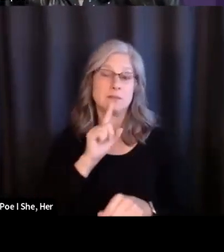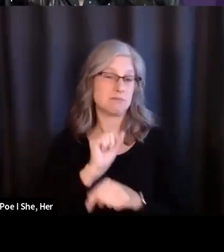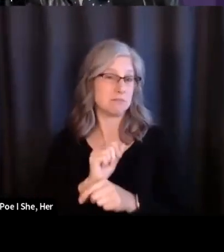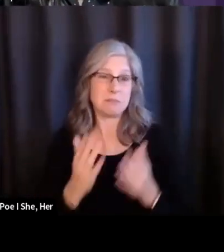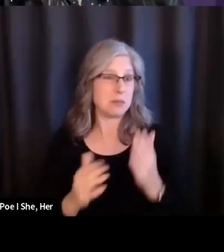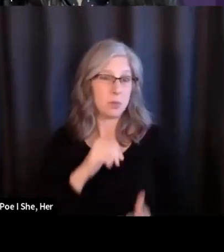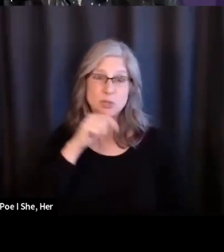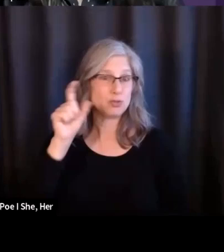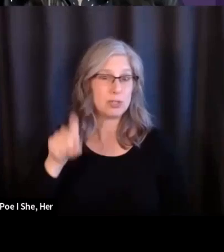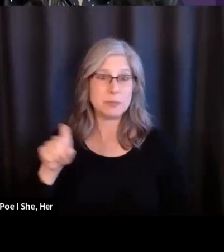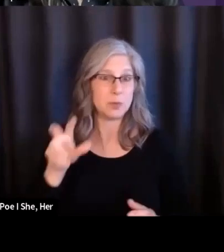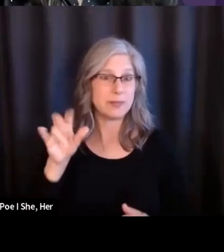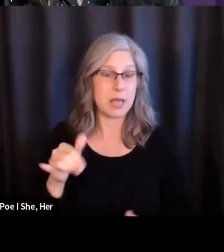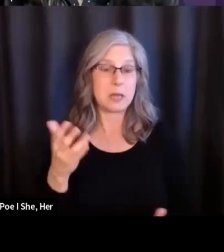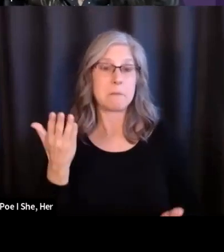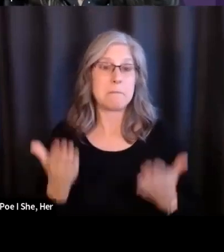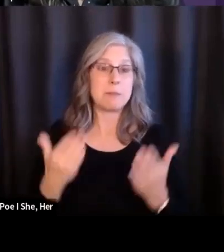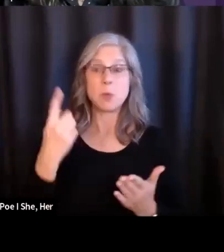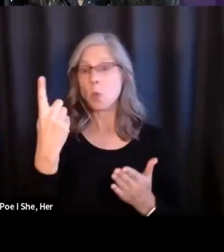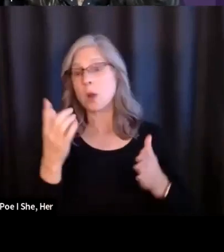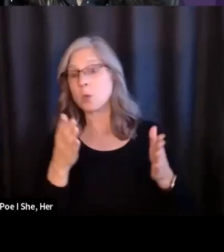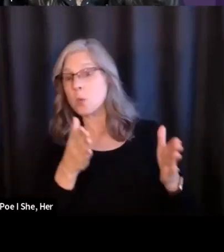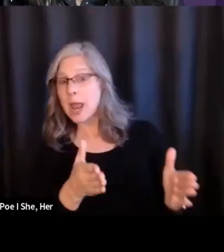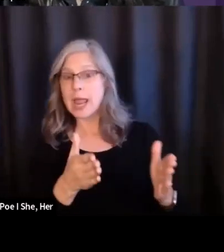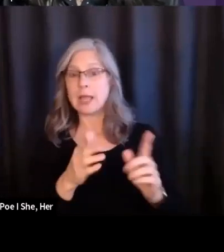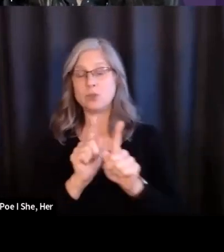Right. I think one way, in order to get around that,